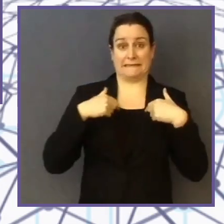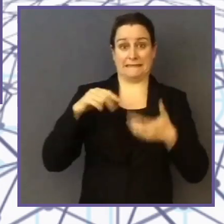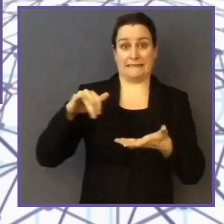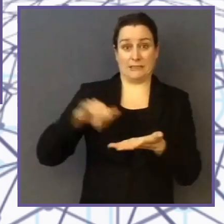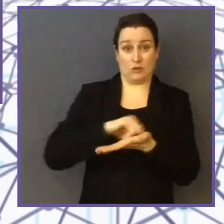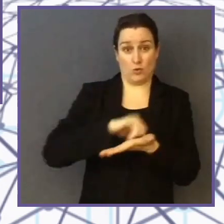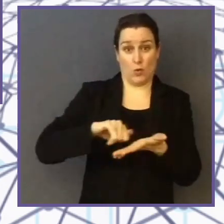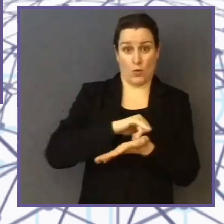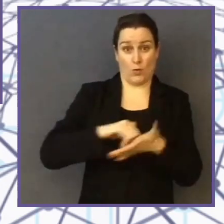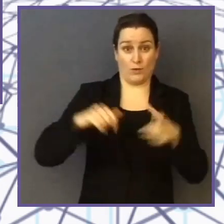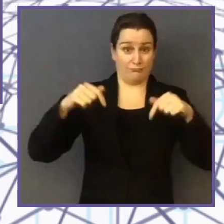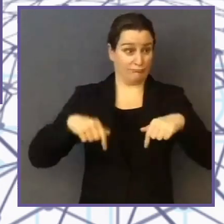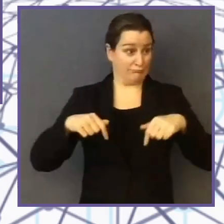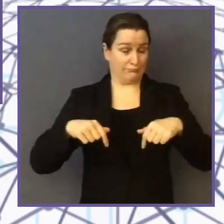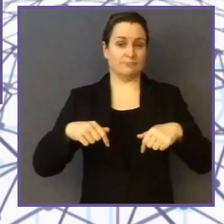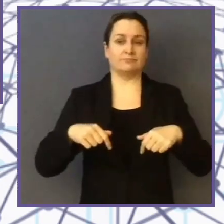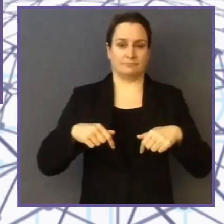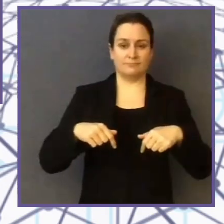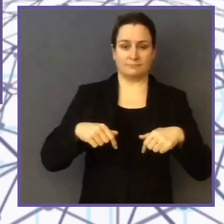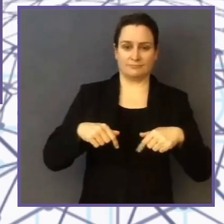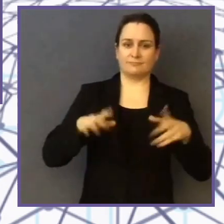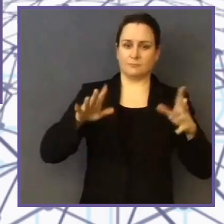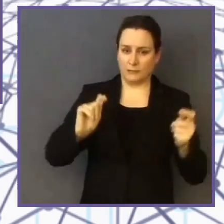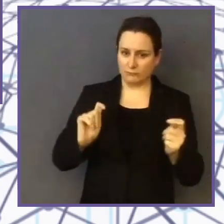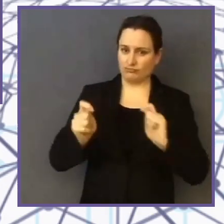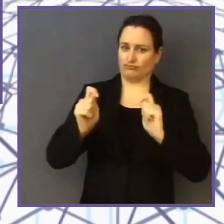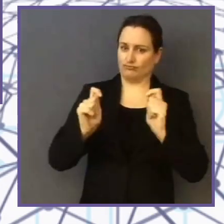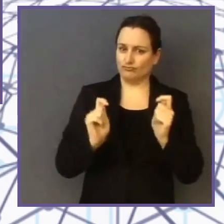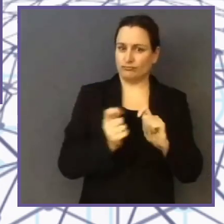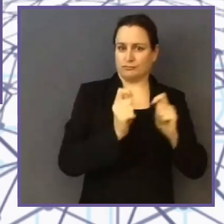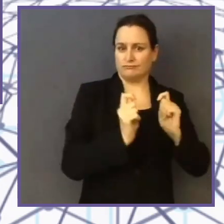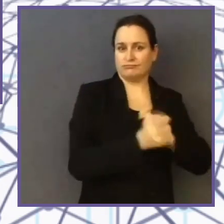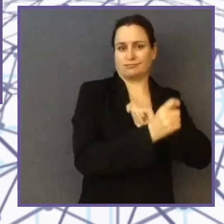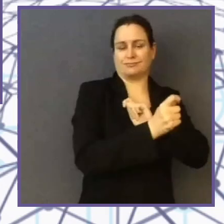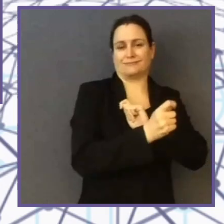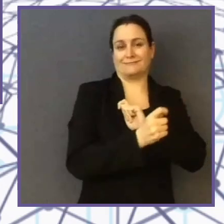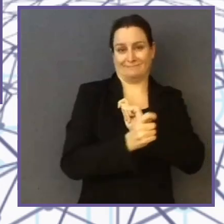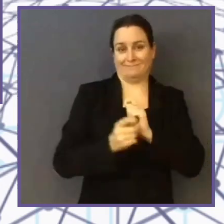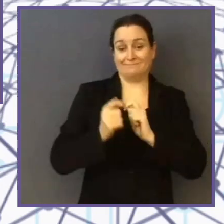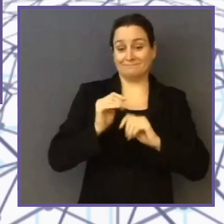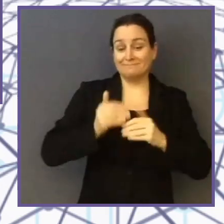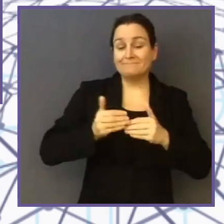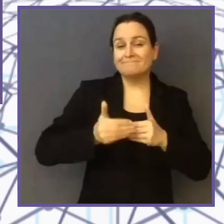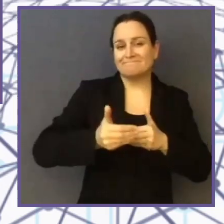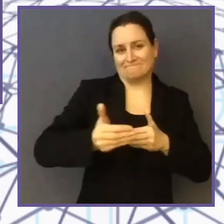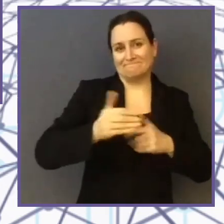impact and profound change. And thank you very much for your time. Again. My name